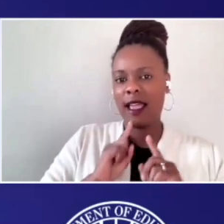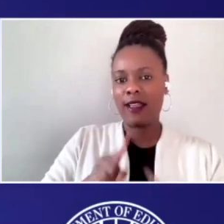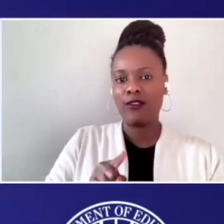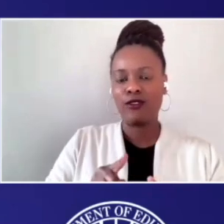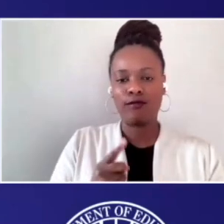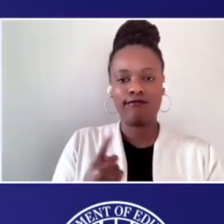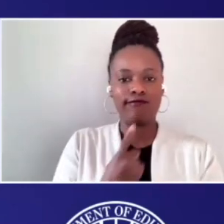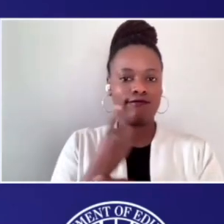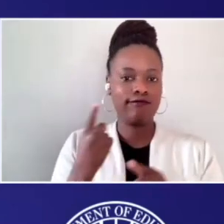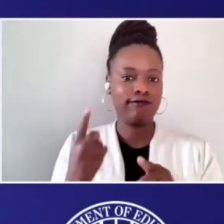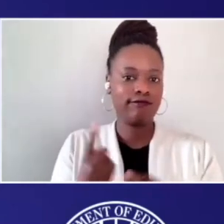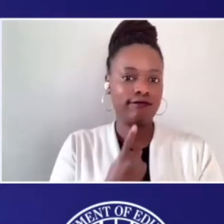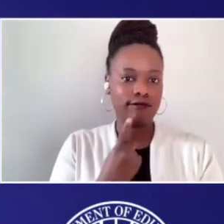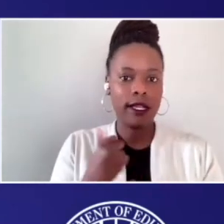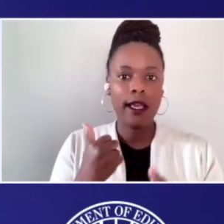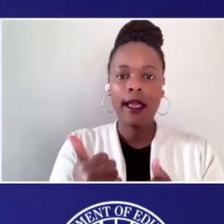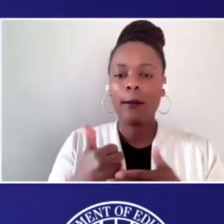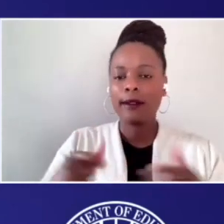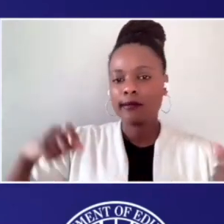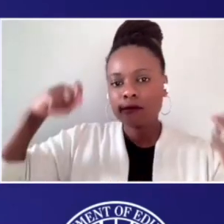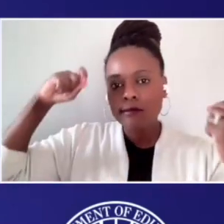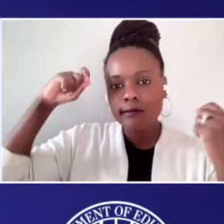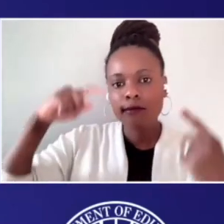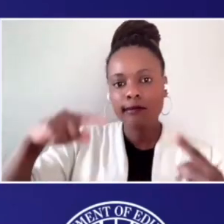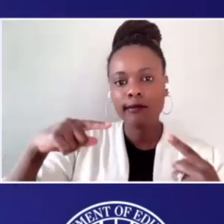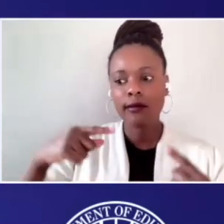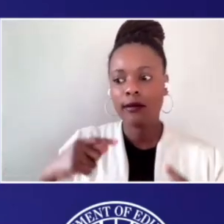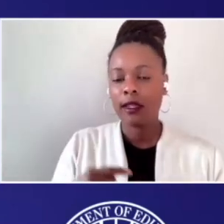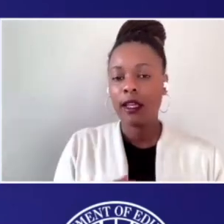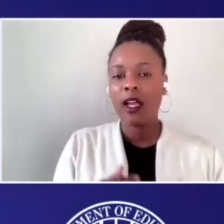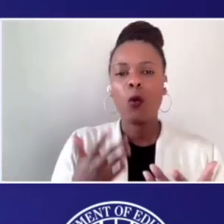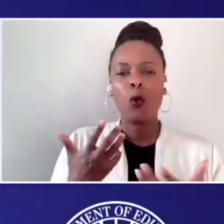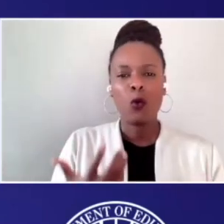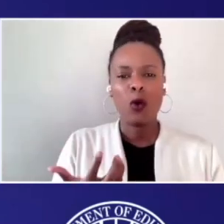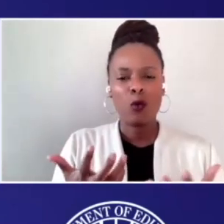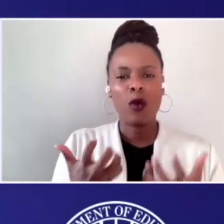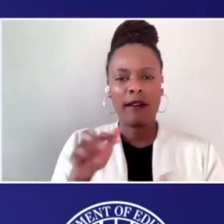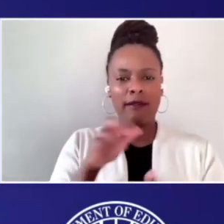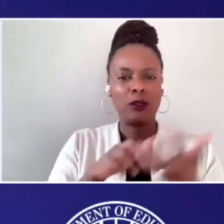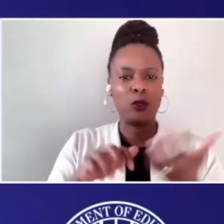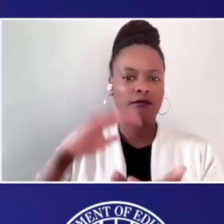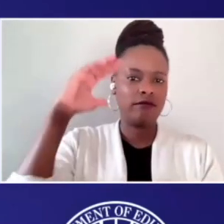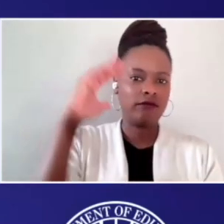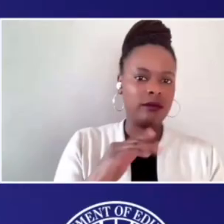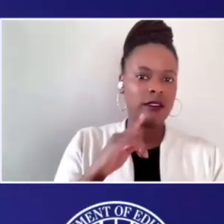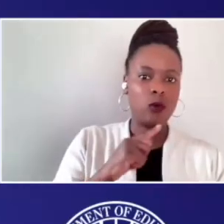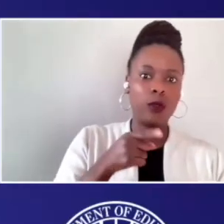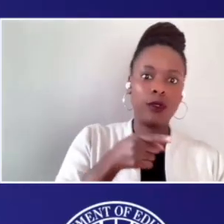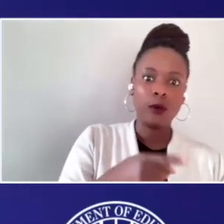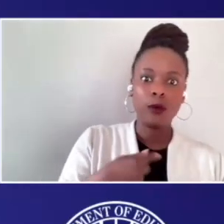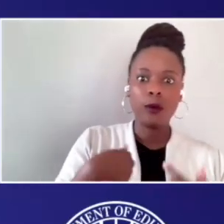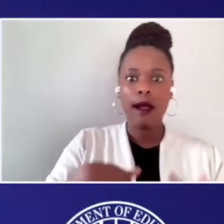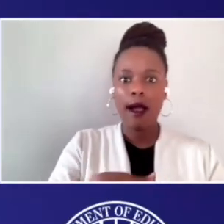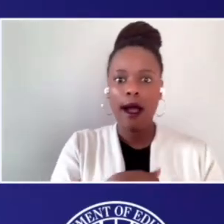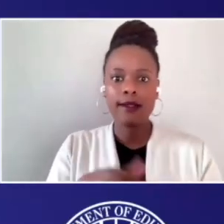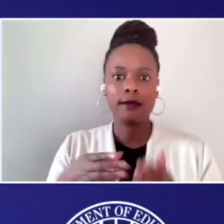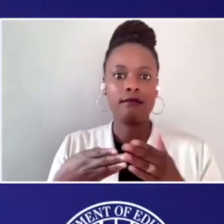And because this stuff is so confusing, perhaps eliminate confusion for both you, the public, and ourselves. We -- you know, it's very easy to get